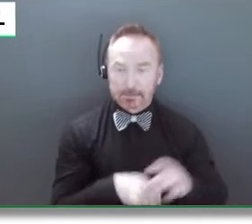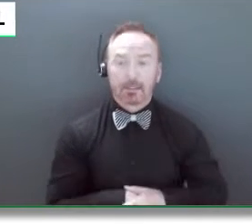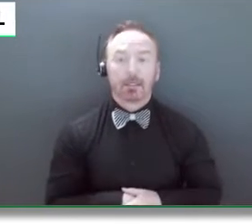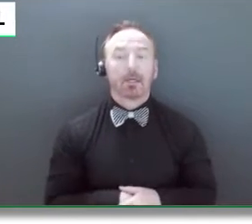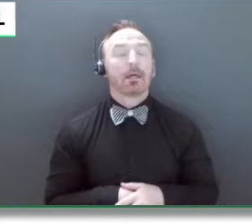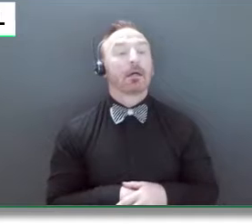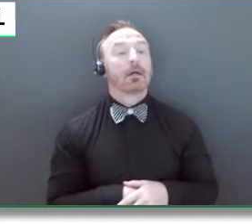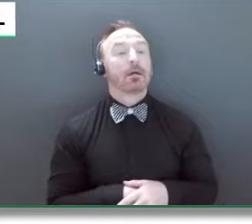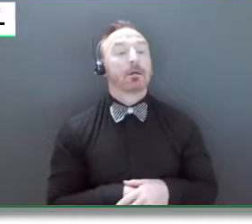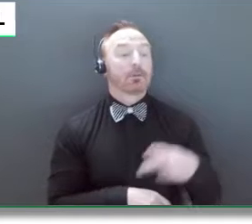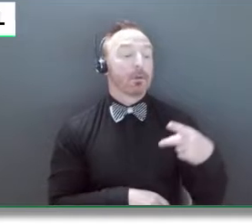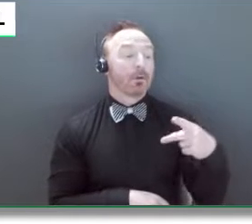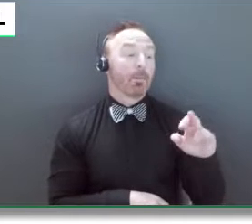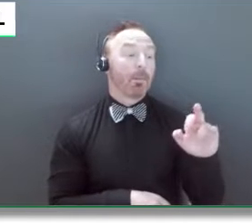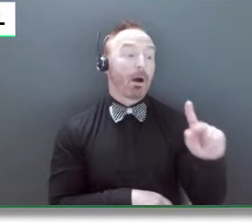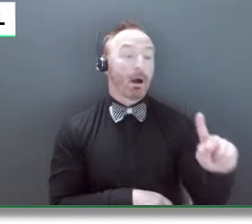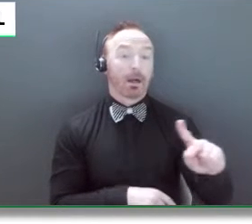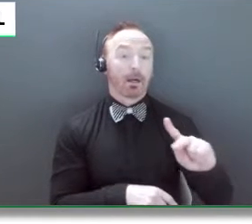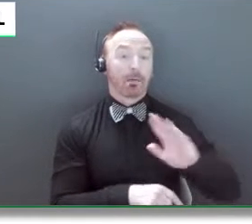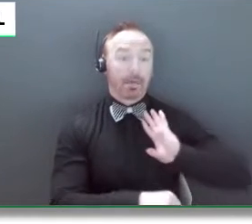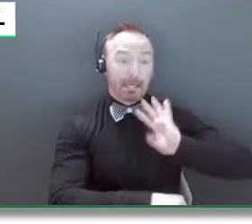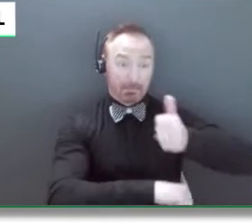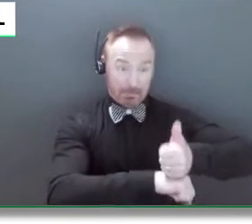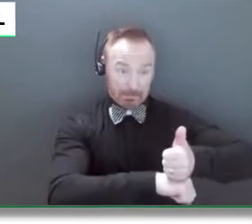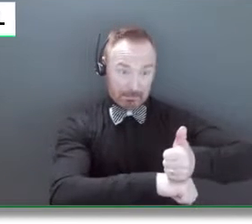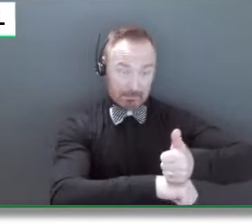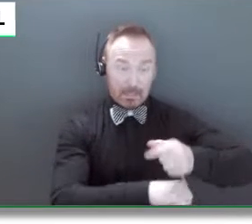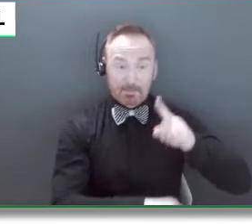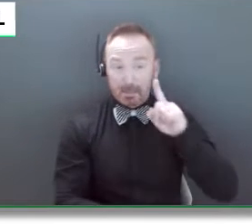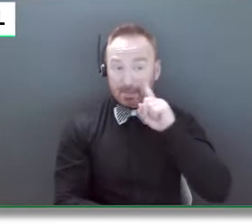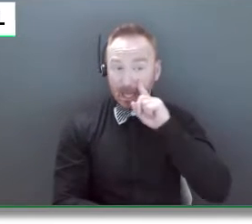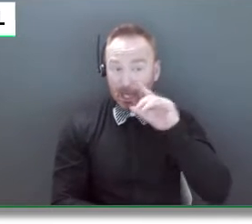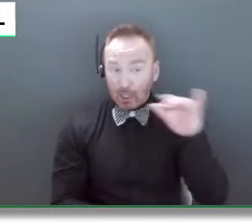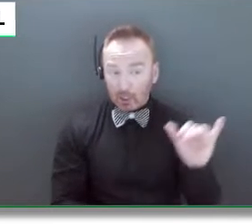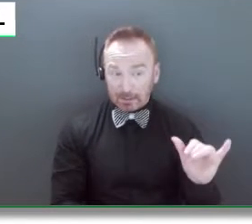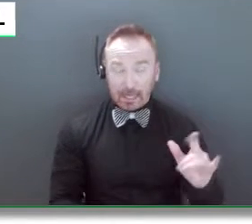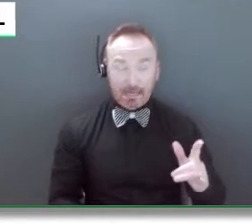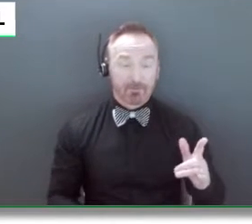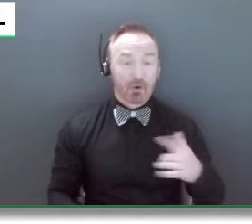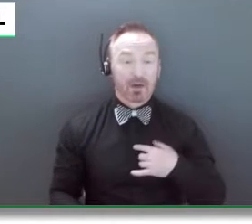look like a small container 16 to 20 feet. It's fully